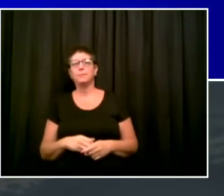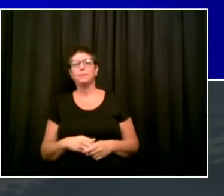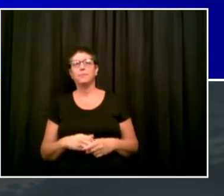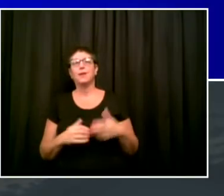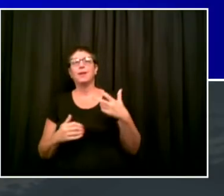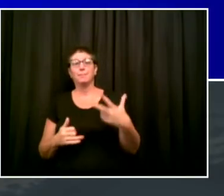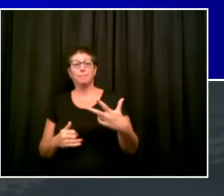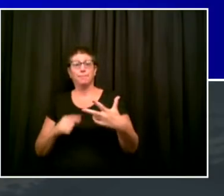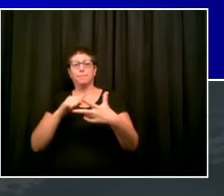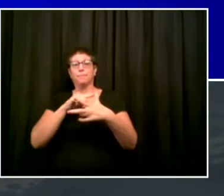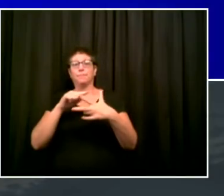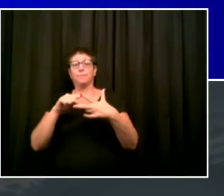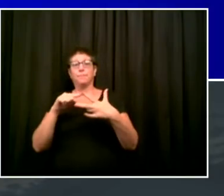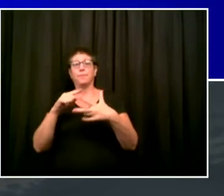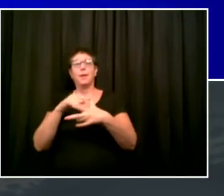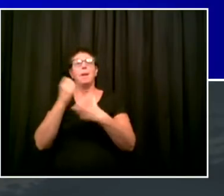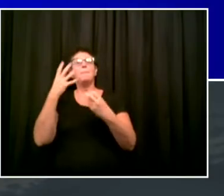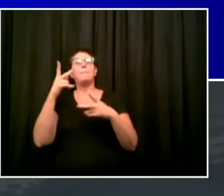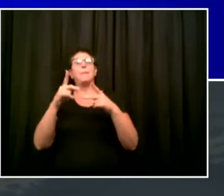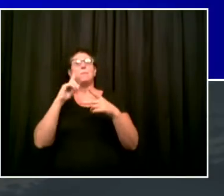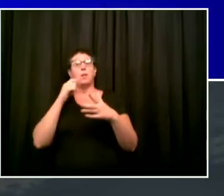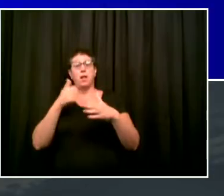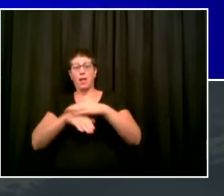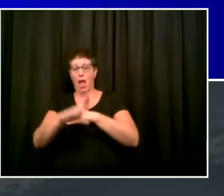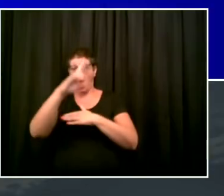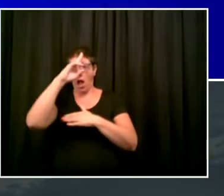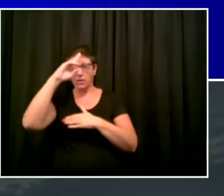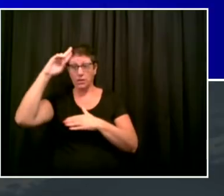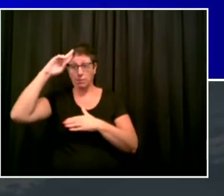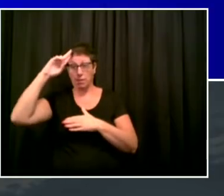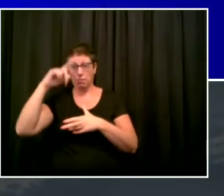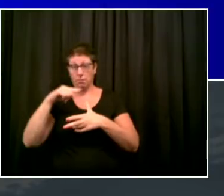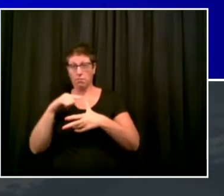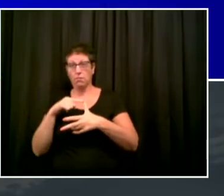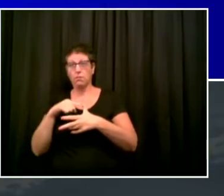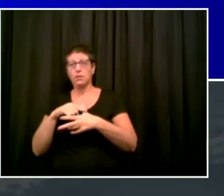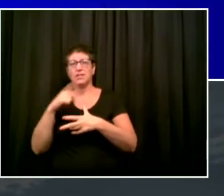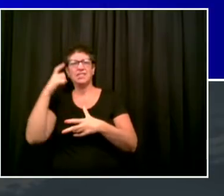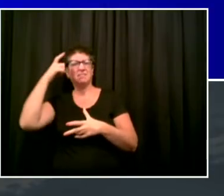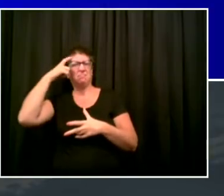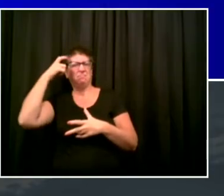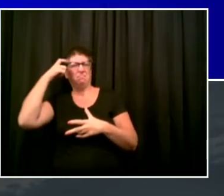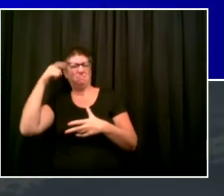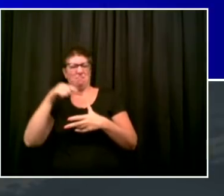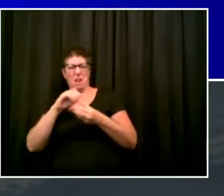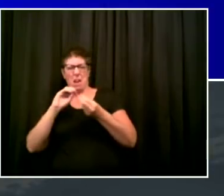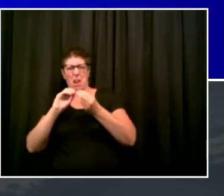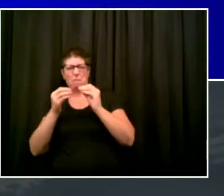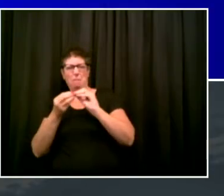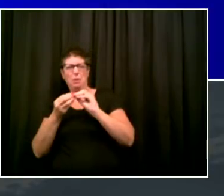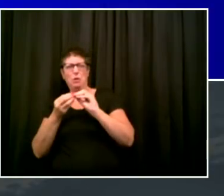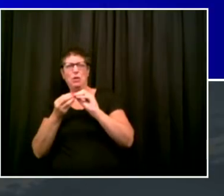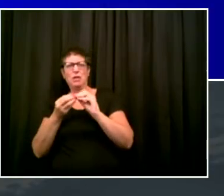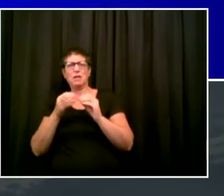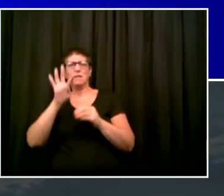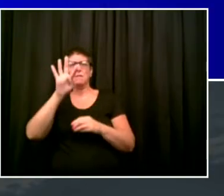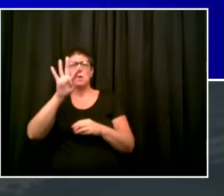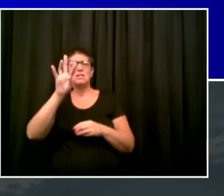LET'S TALK ABOUT OUR INDICATORS NUMBER ONE, DAILY NUMBER OF PEOPLE ADMITT ED TO NEW YORK CITY HOSPITALS FOR